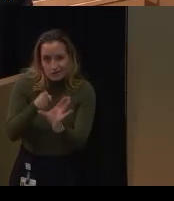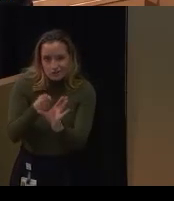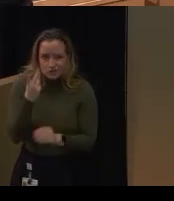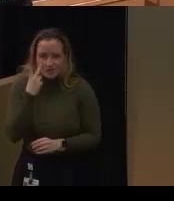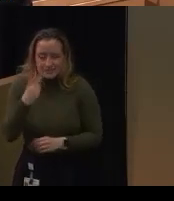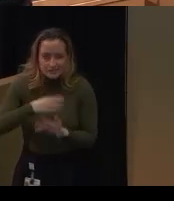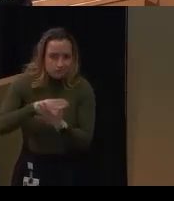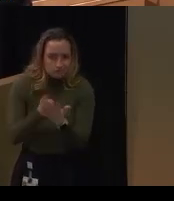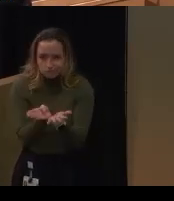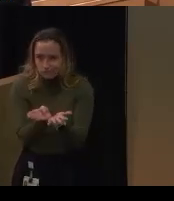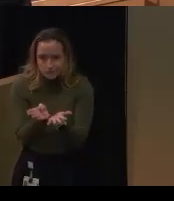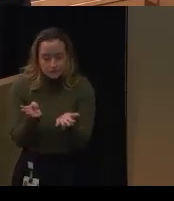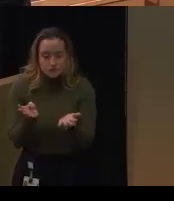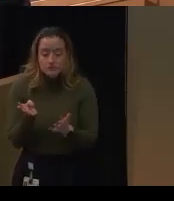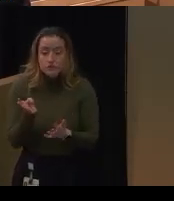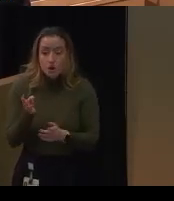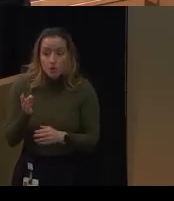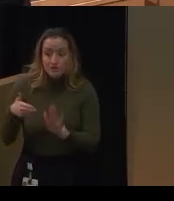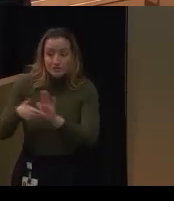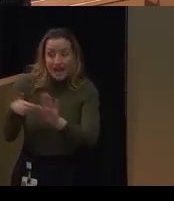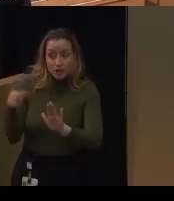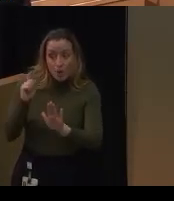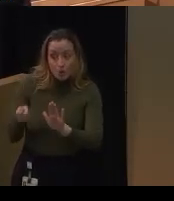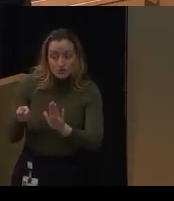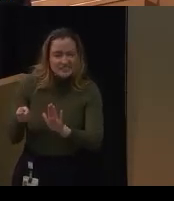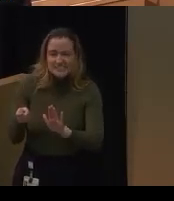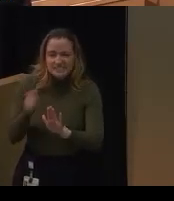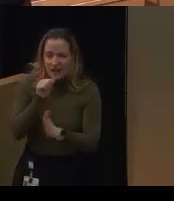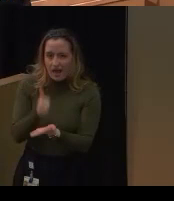um so at least in terms of diagnosis that wouldn't be helpful I mean I don't maybe